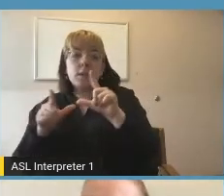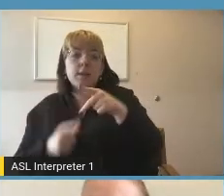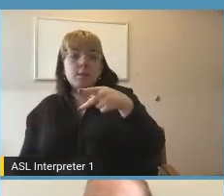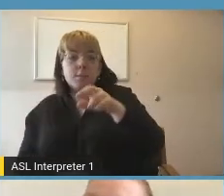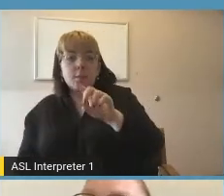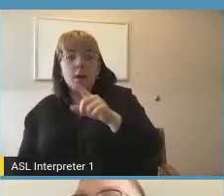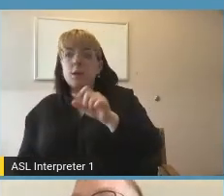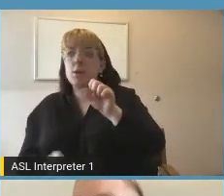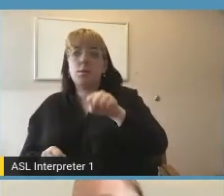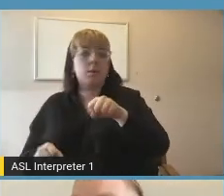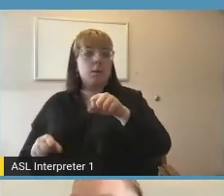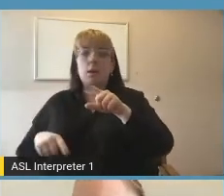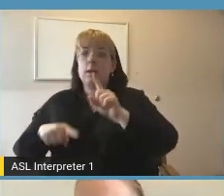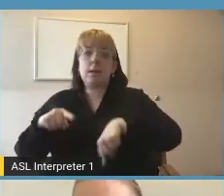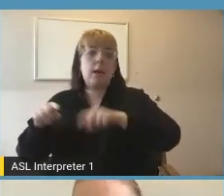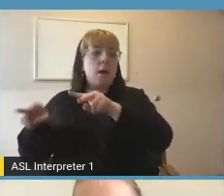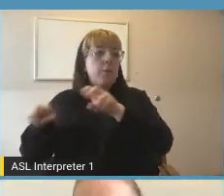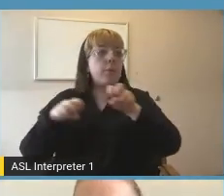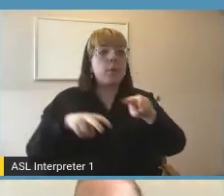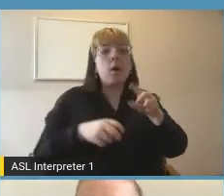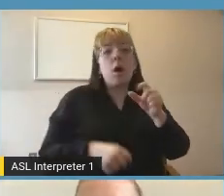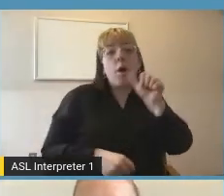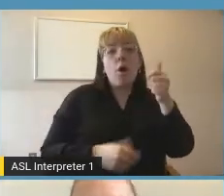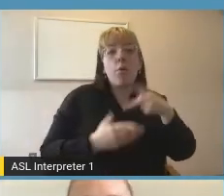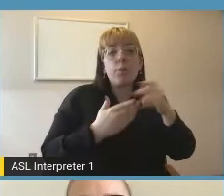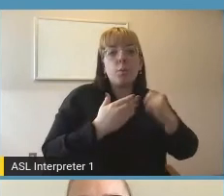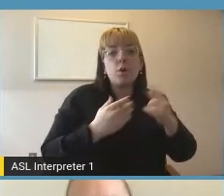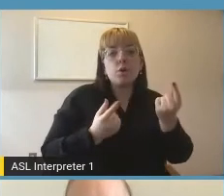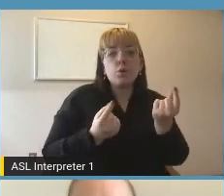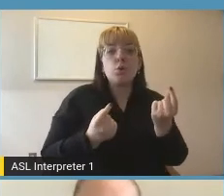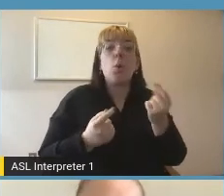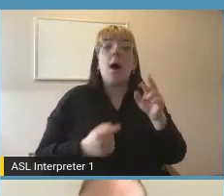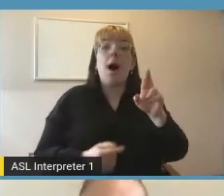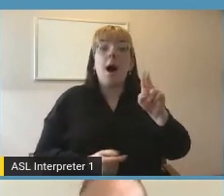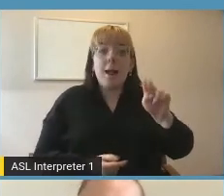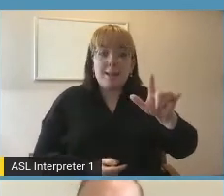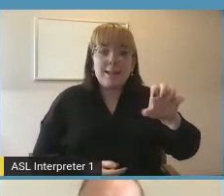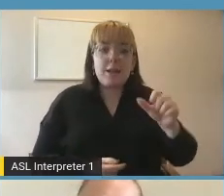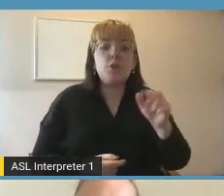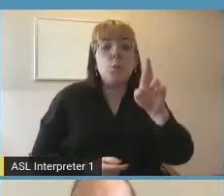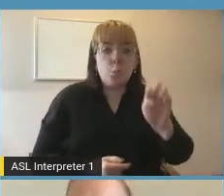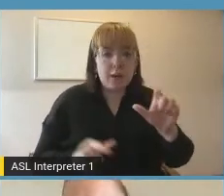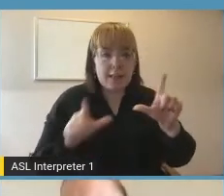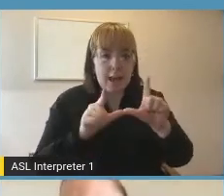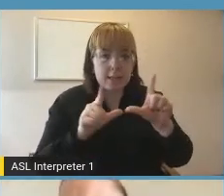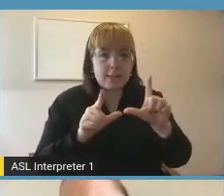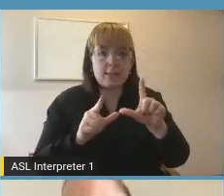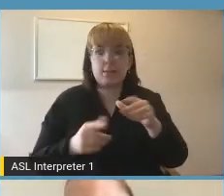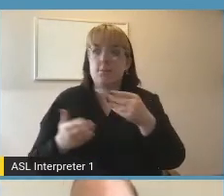separate unless you relicense it. And they have great music that you can sort by mood